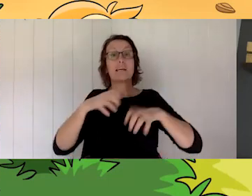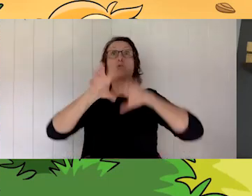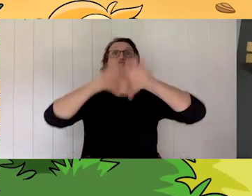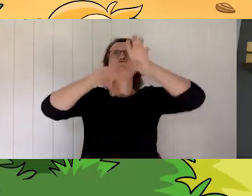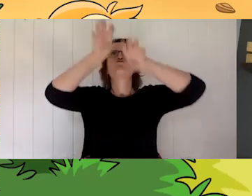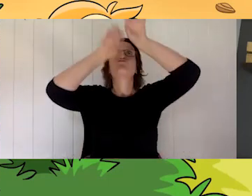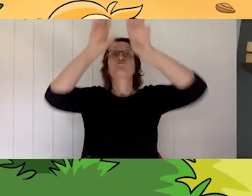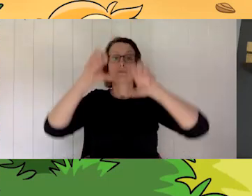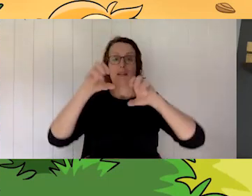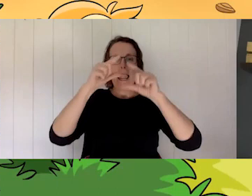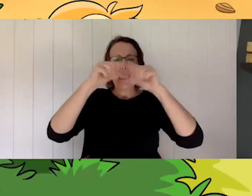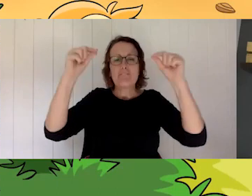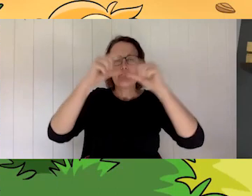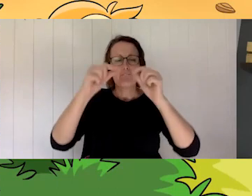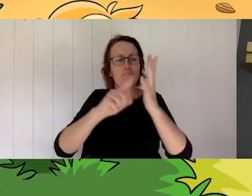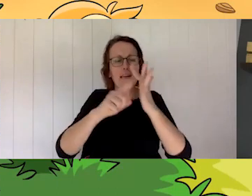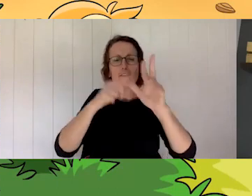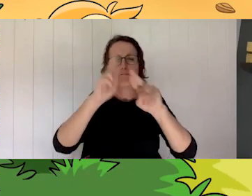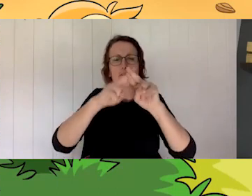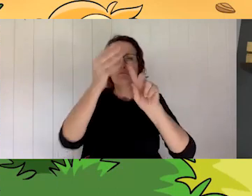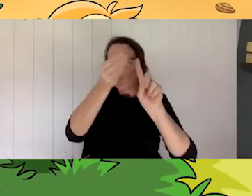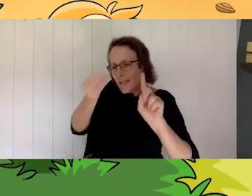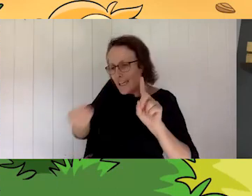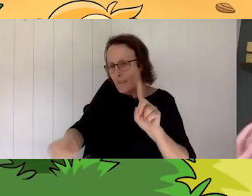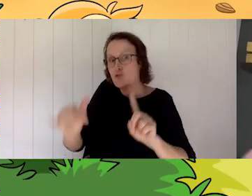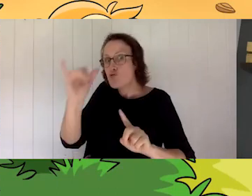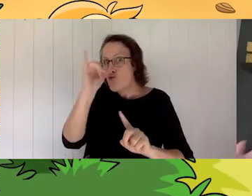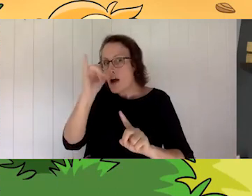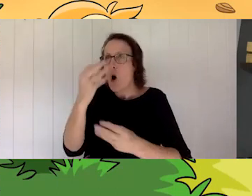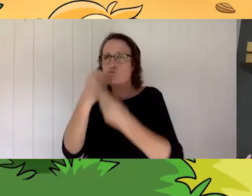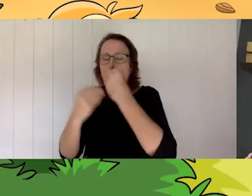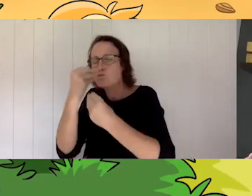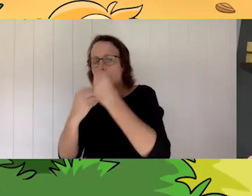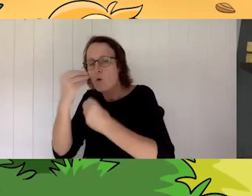they were the favourite for the rhino. And the rhino - he would